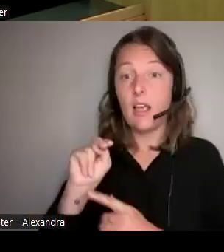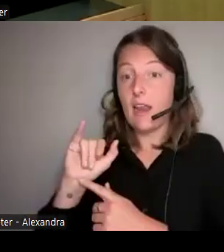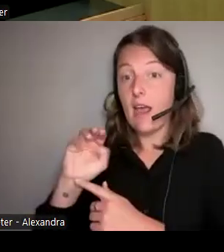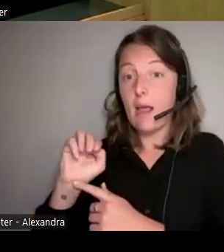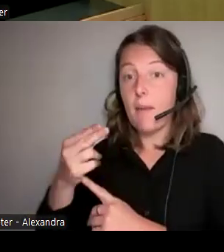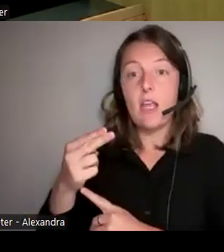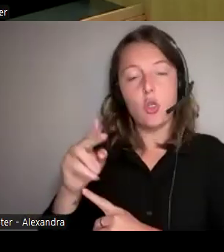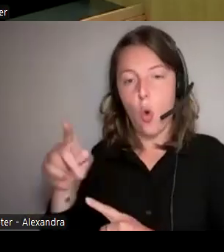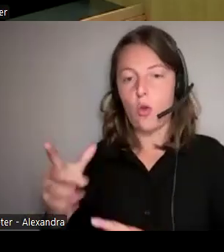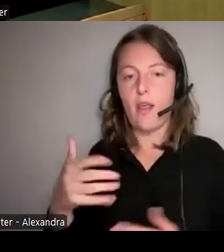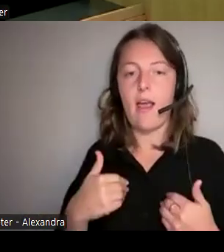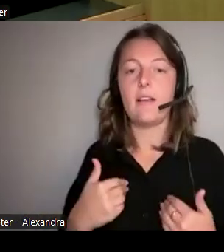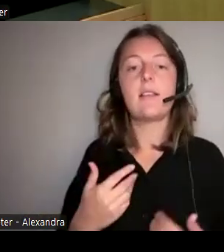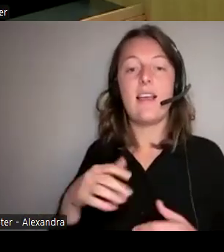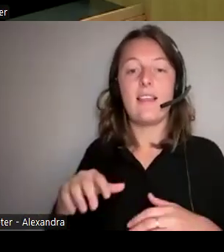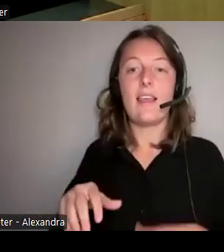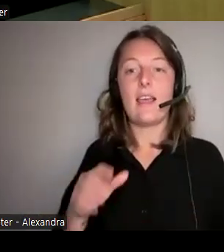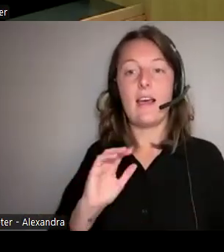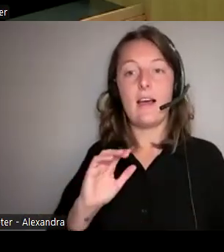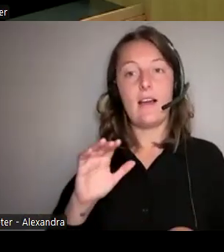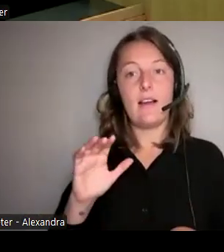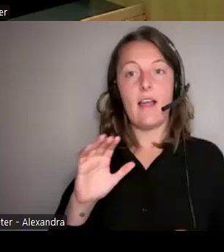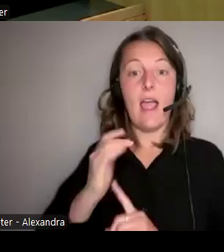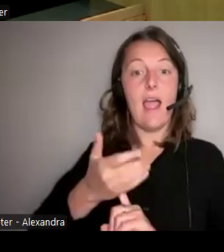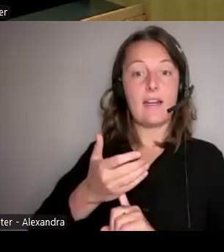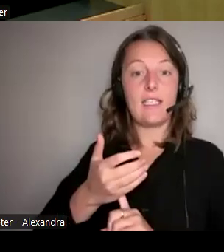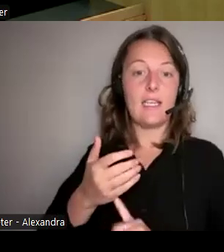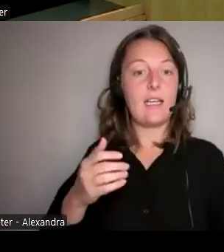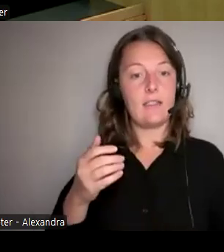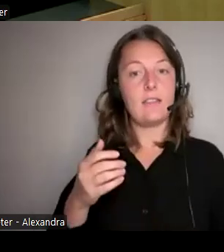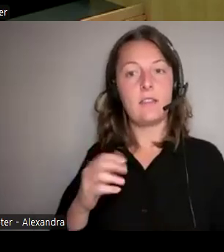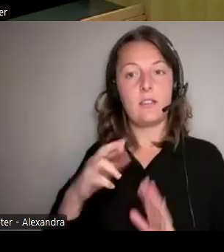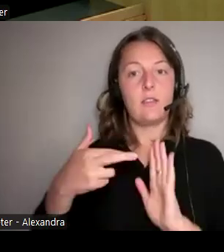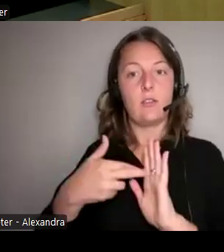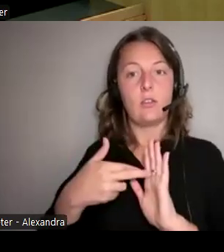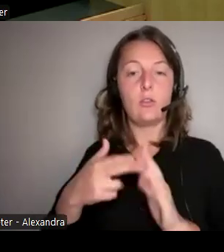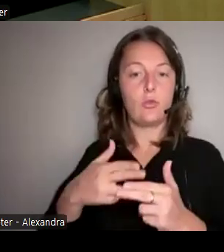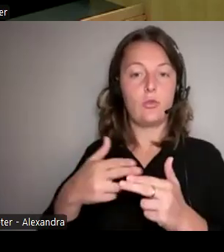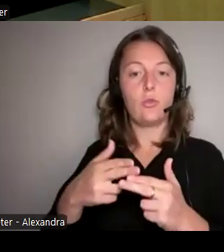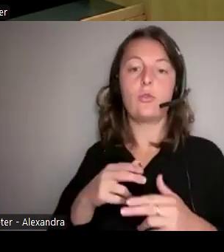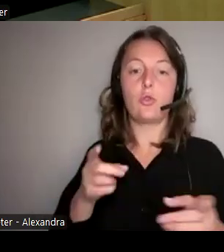director currently and while there was a completed search for a permanent director, uh it's unclear